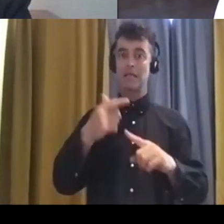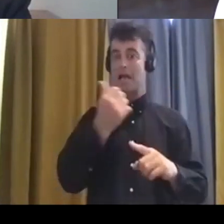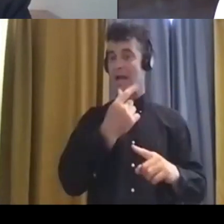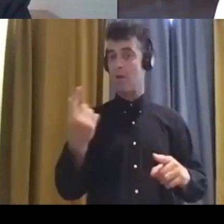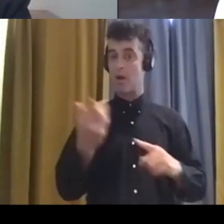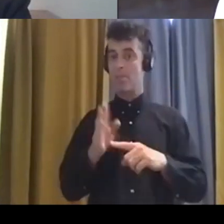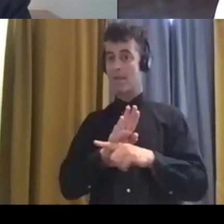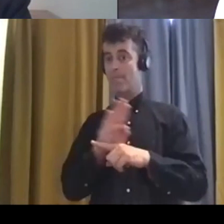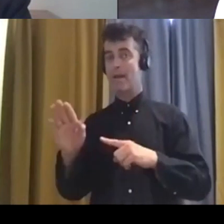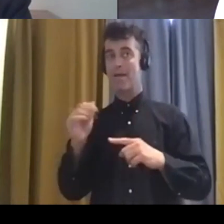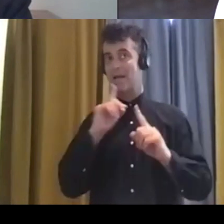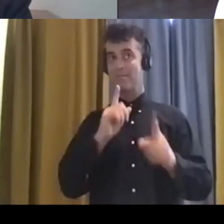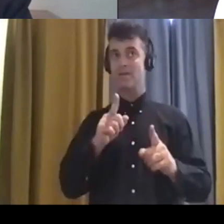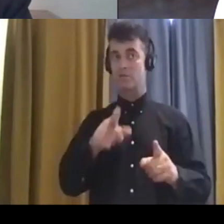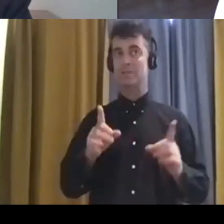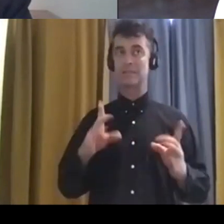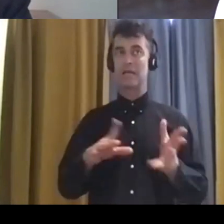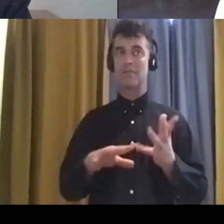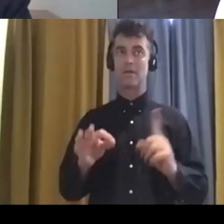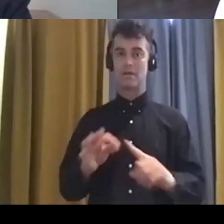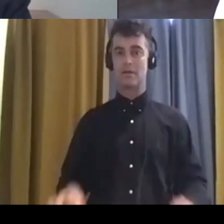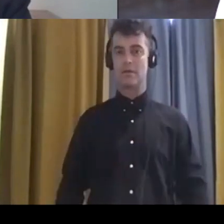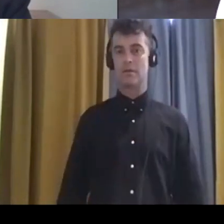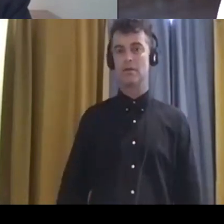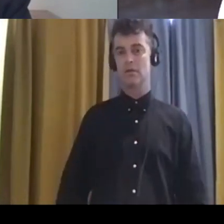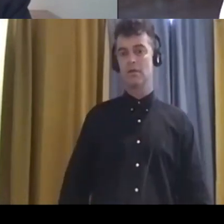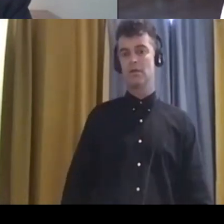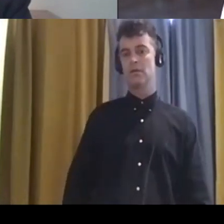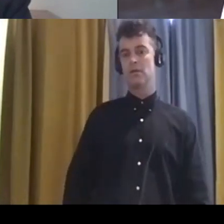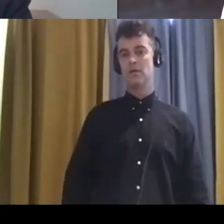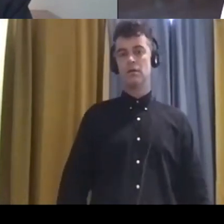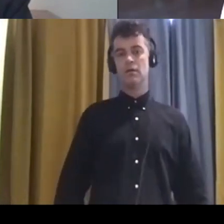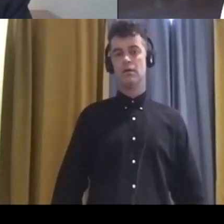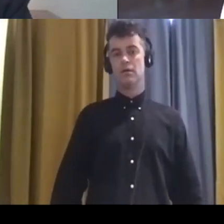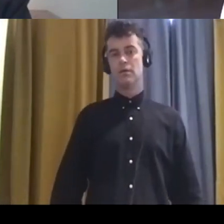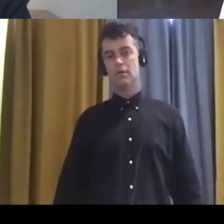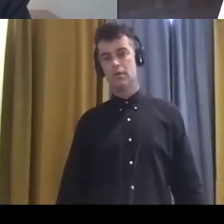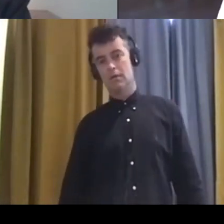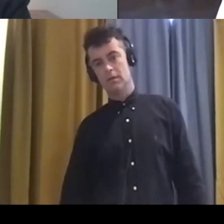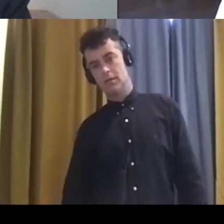got any advice for her startup?